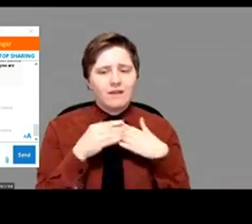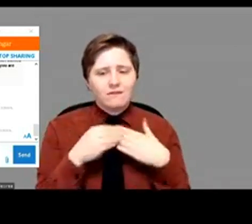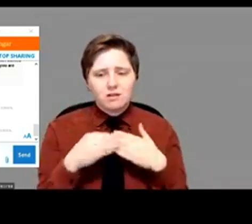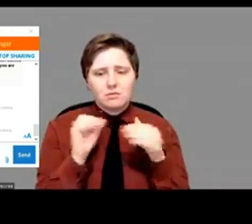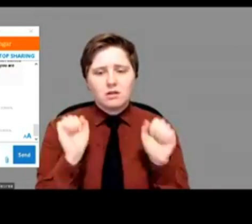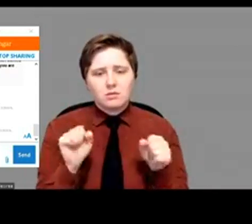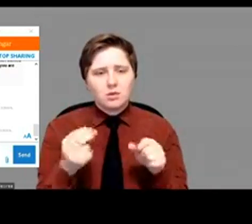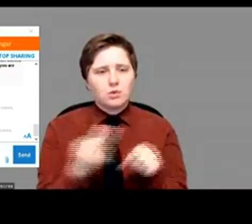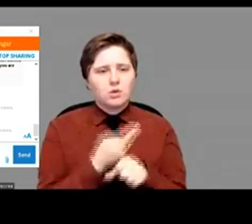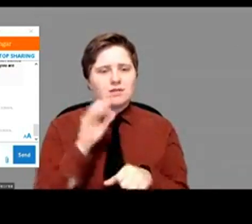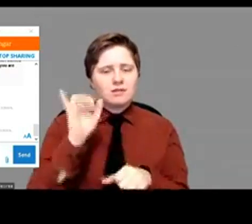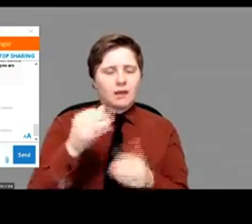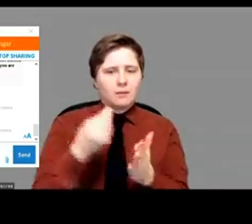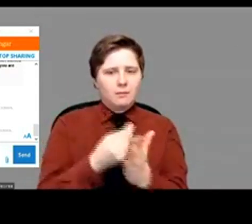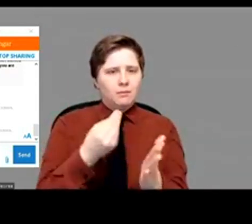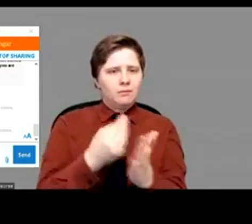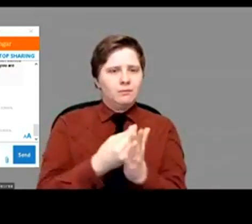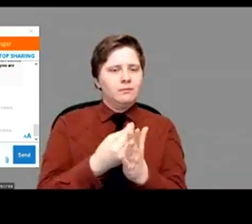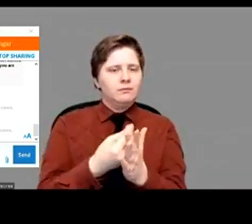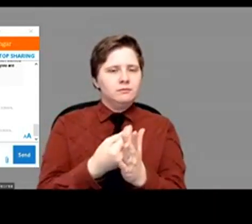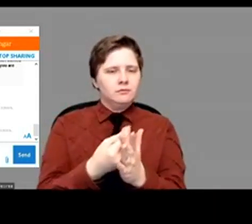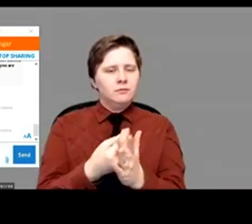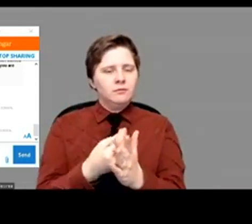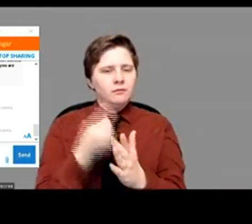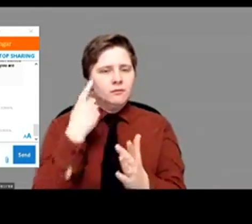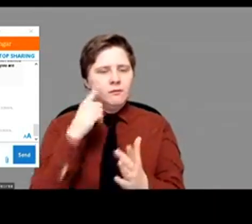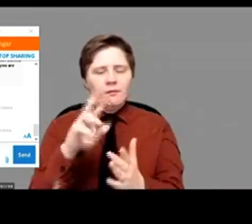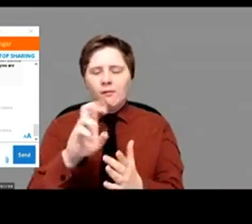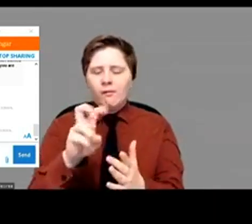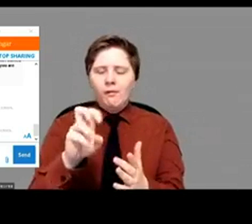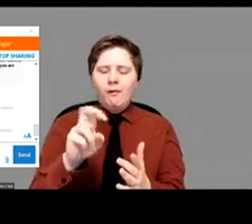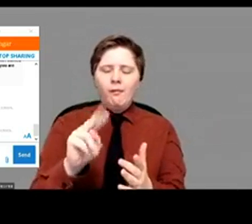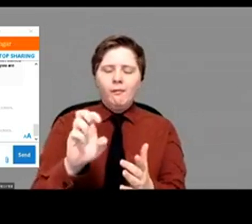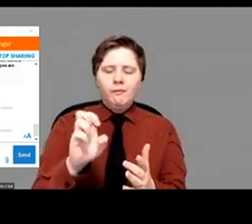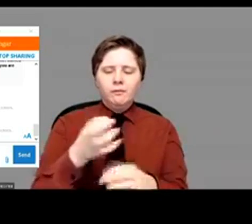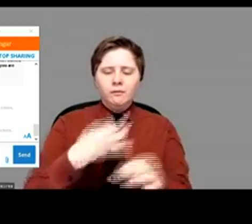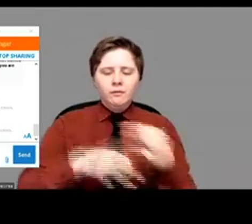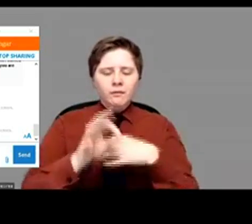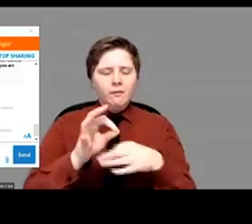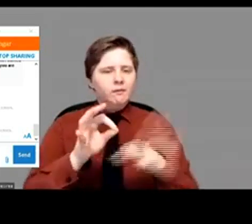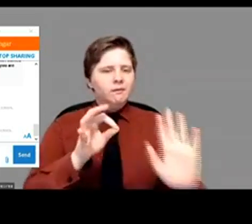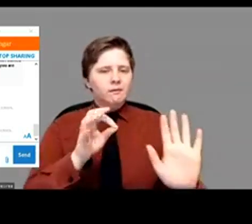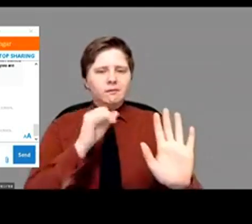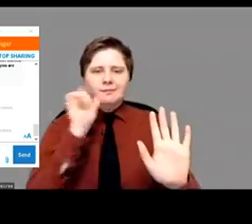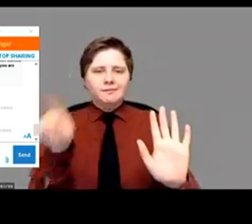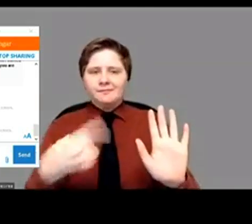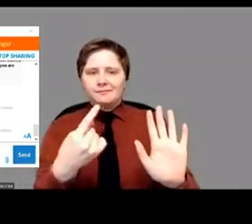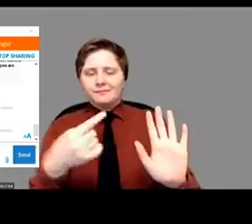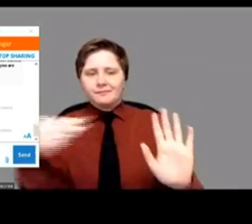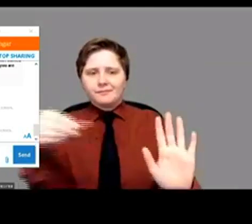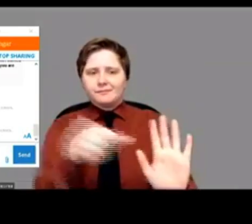use karzak money for revenue replacement, not just reimbursement, but as of this moment in time we